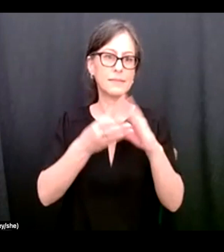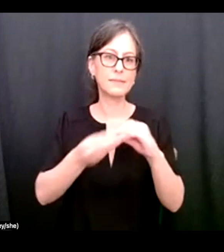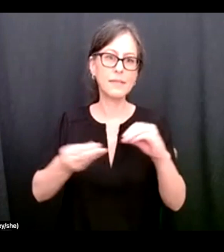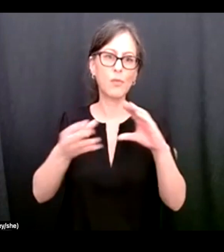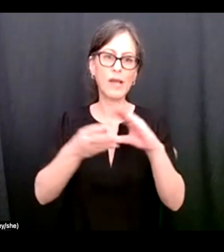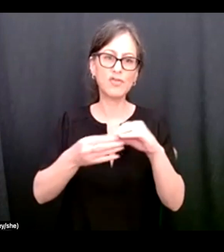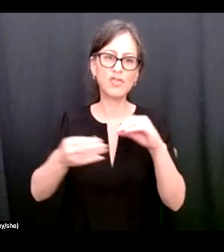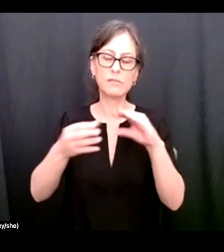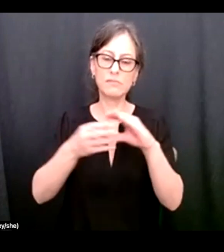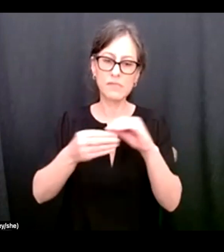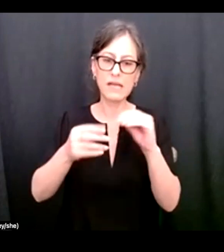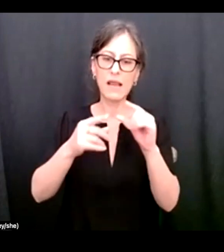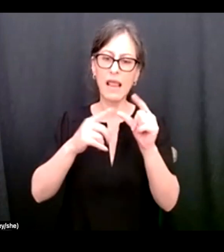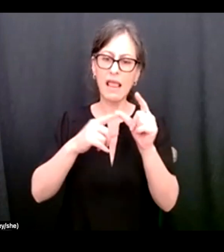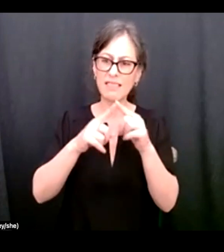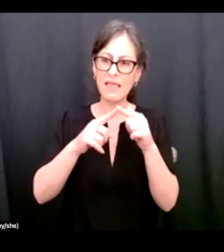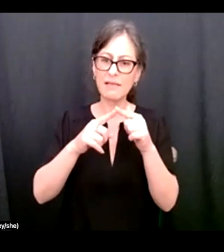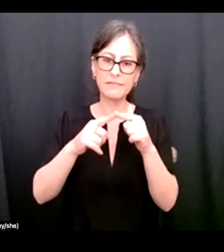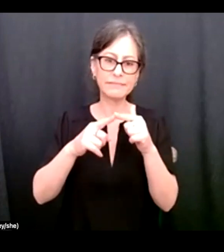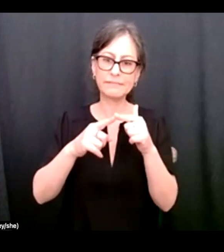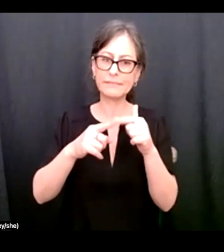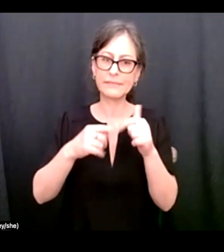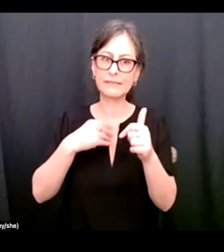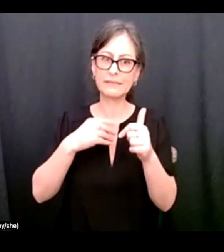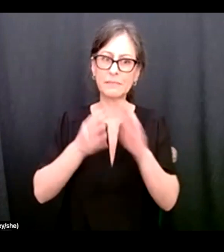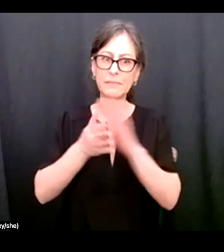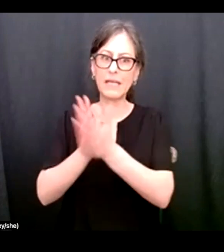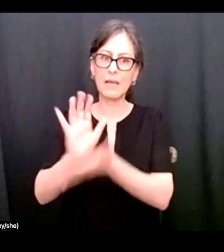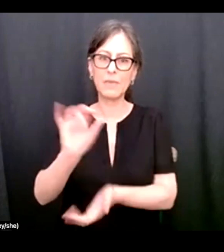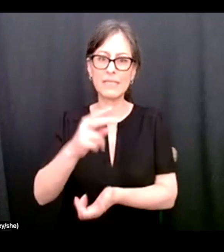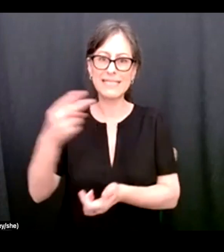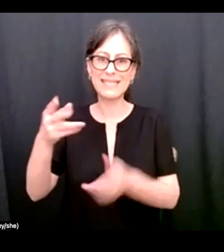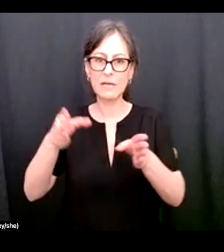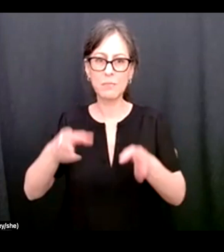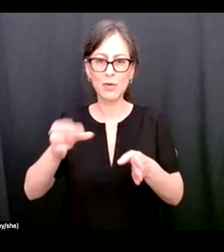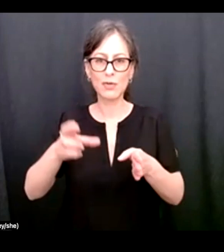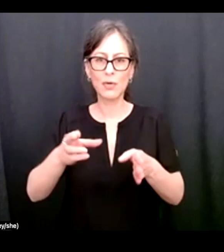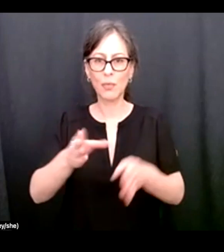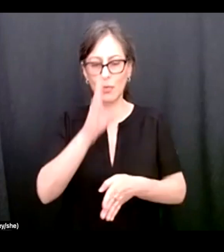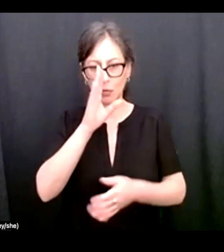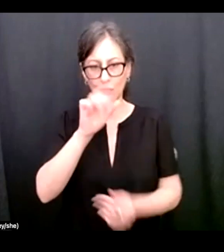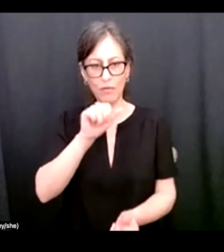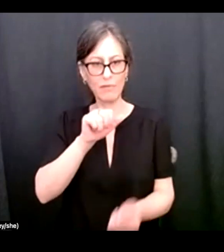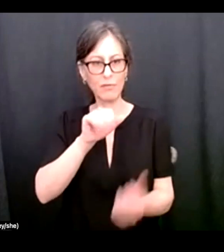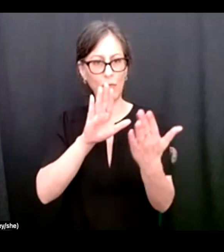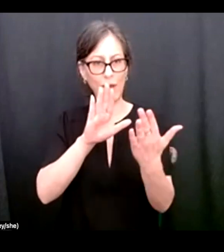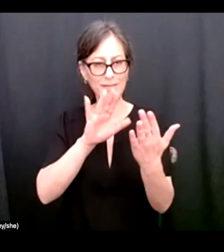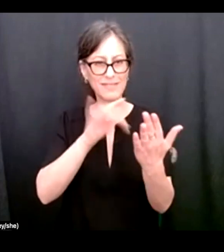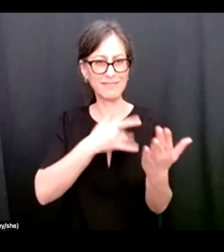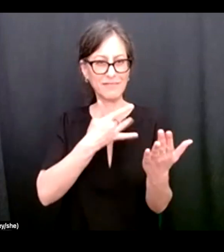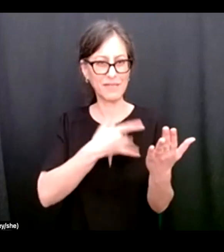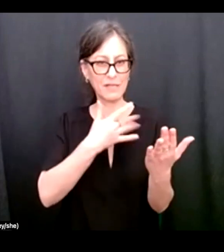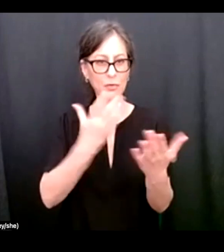go into like a more like a second-person or kind of direct address type feel within the same piece,